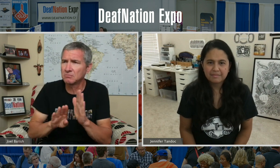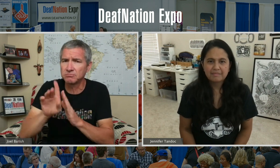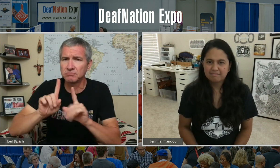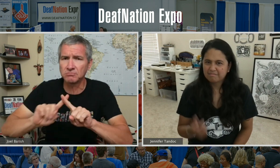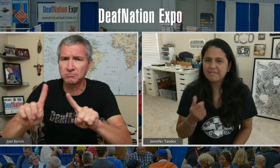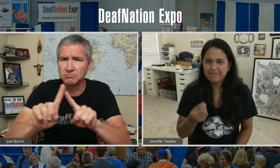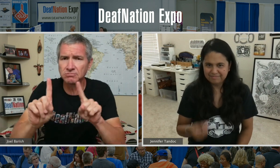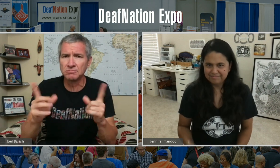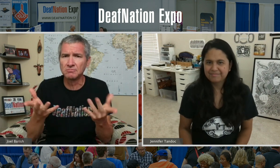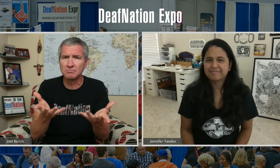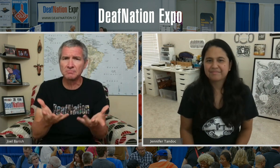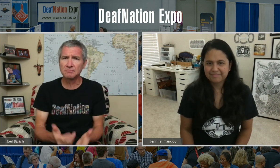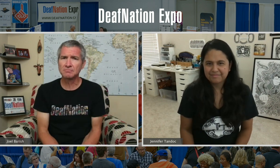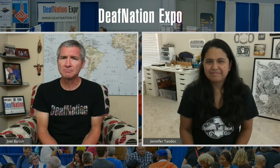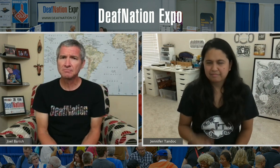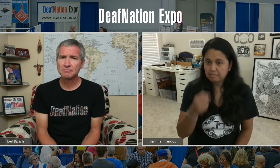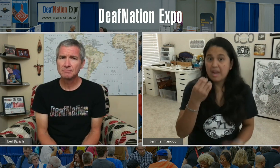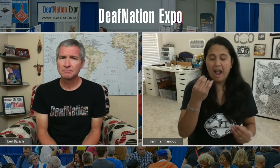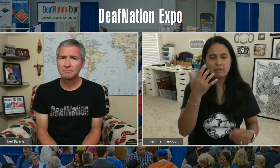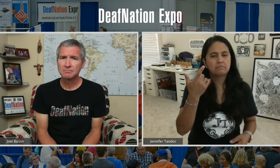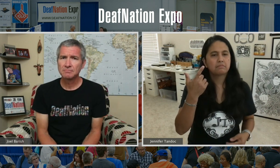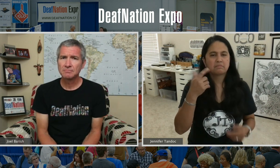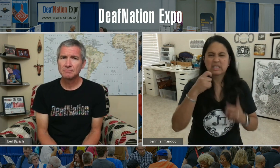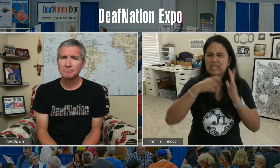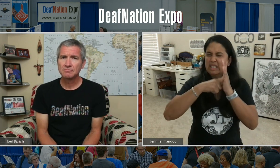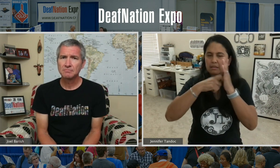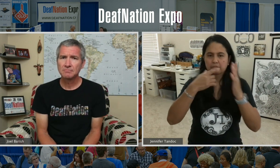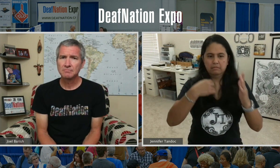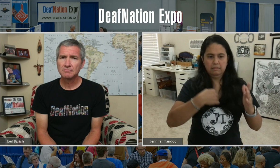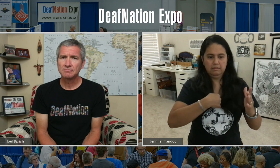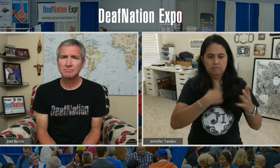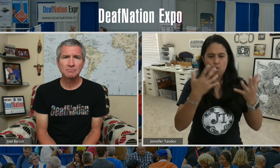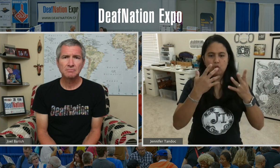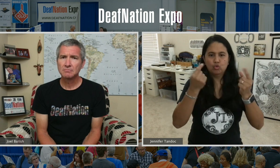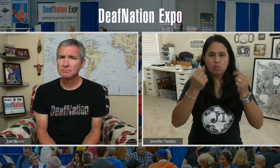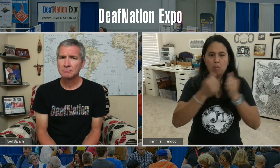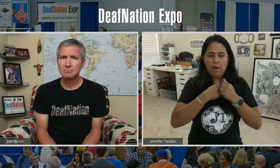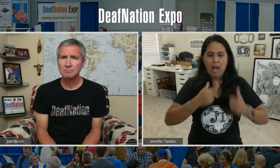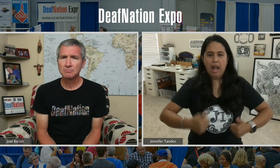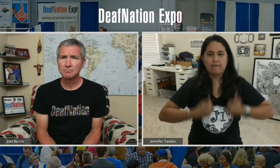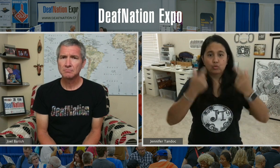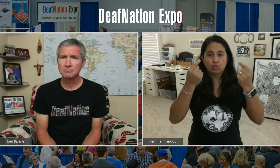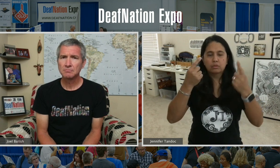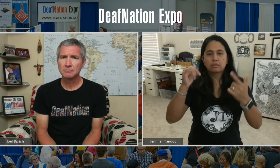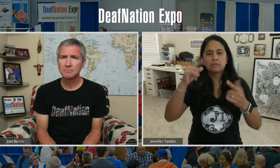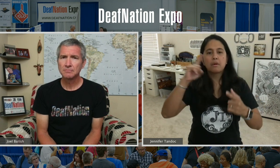How do you develop new ones? The key is what I do with my life